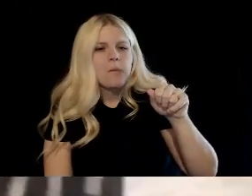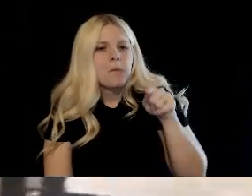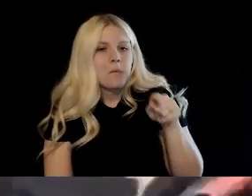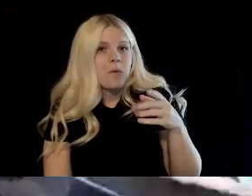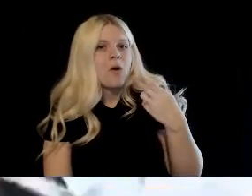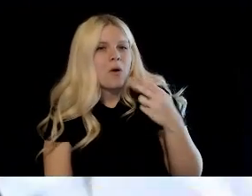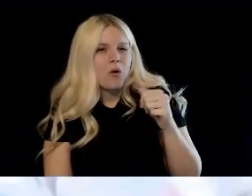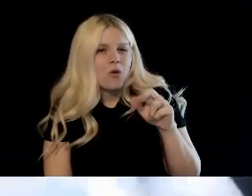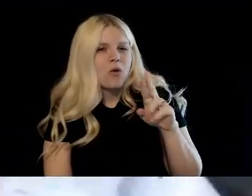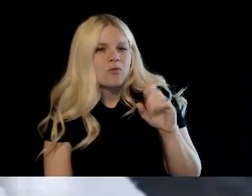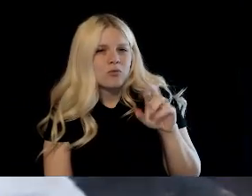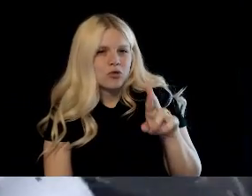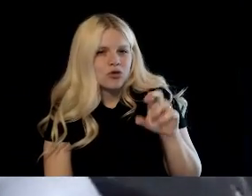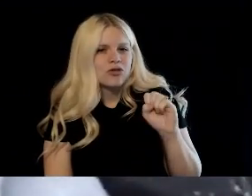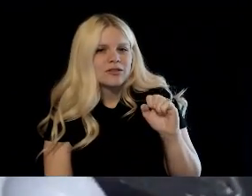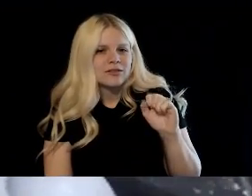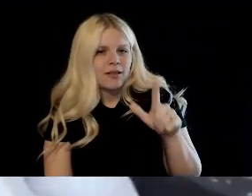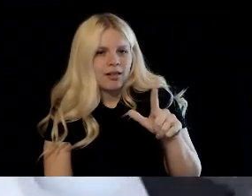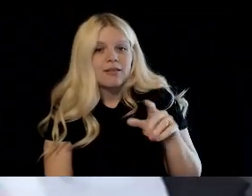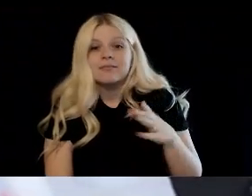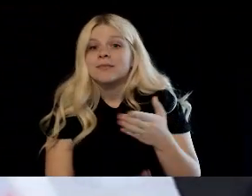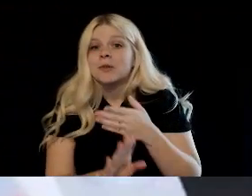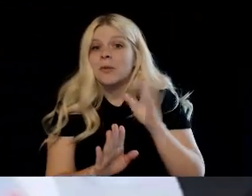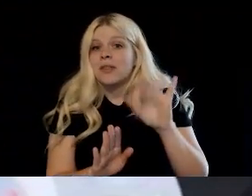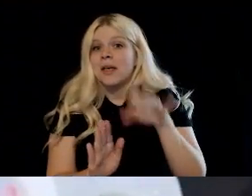Michelle: If you wanna see the before shot, these are the colors she's gonna use.